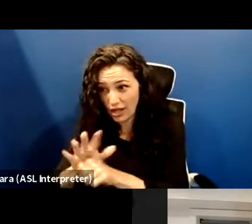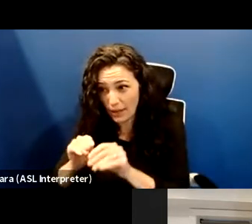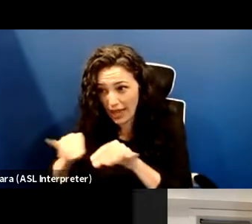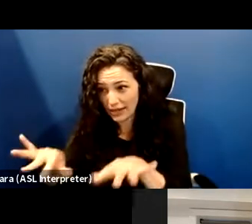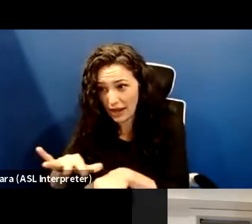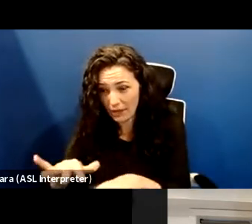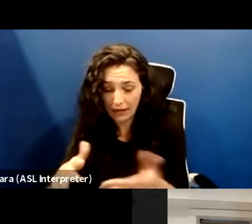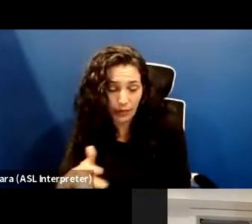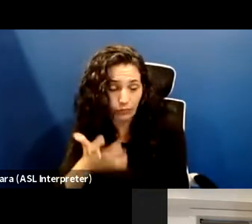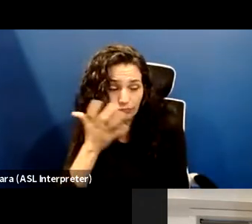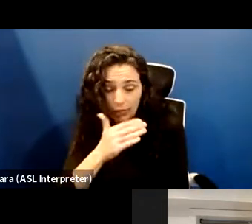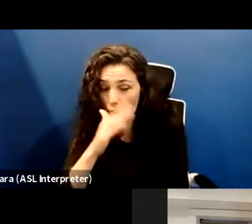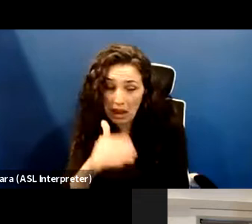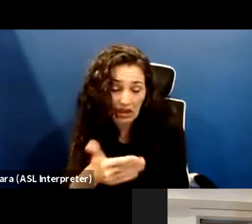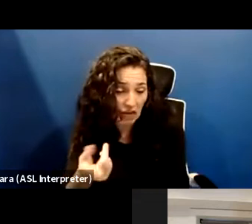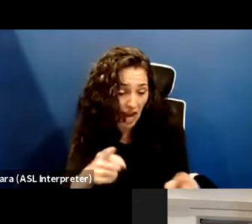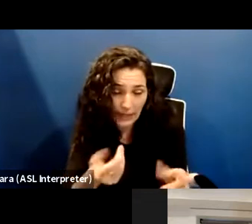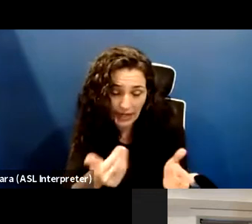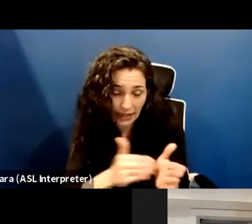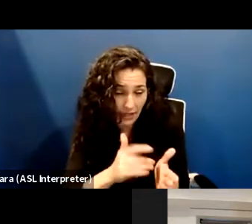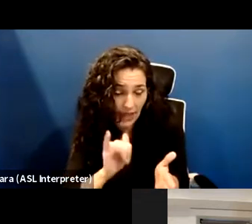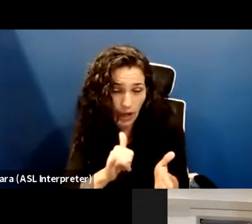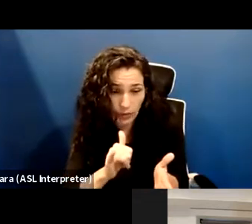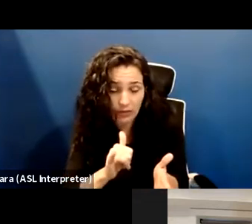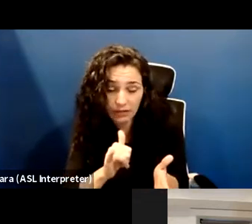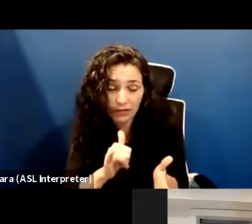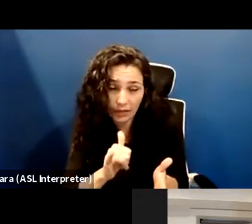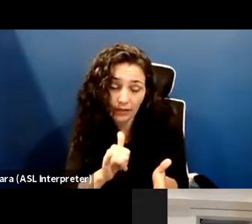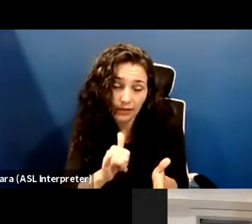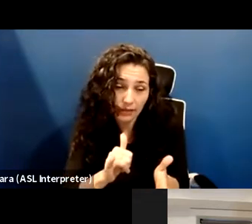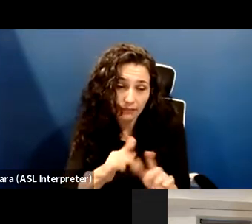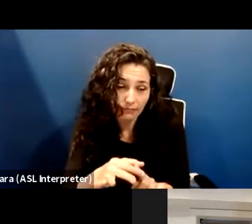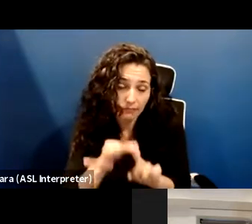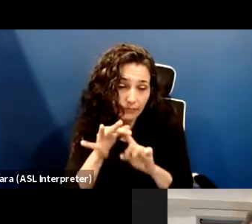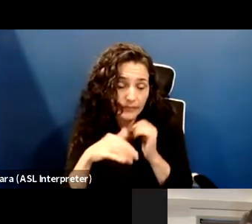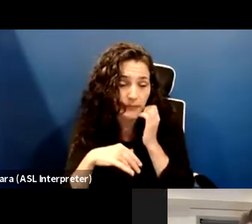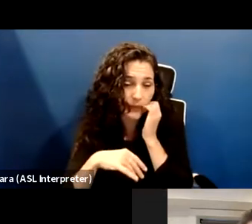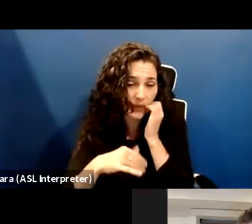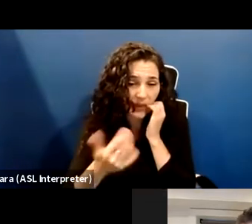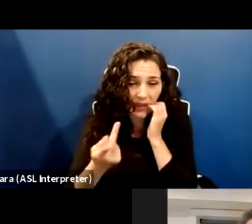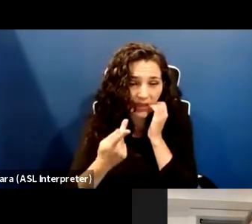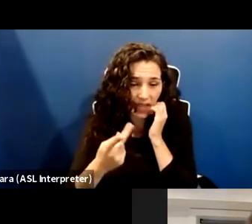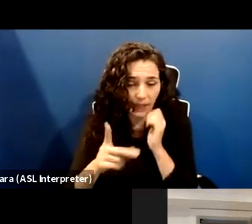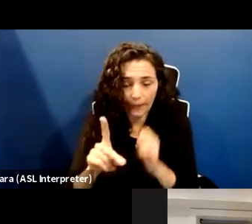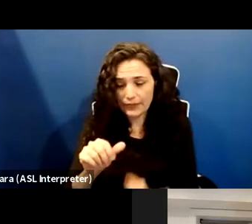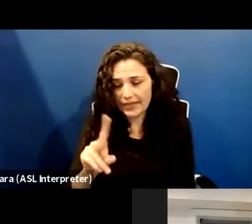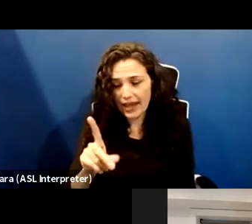So we knew, and David and I, because we worked together, and we were, and that's just our personality,